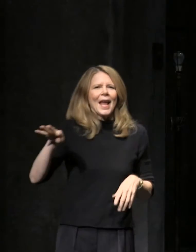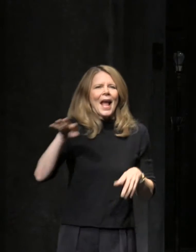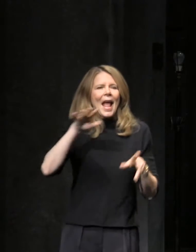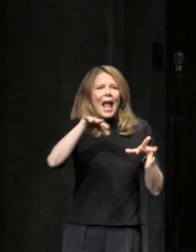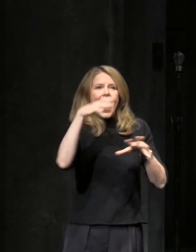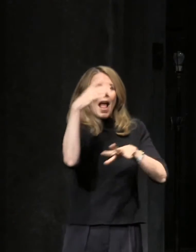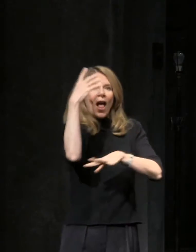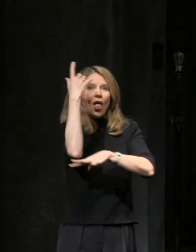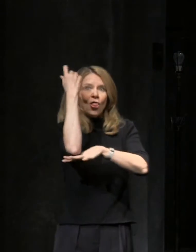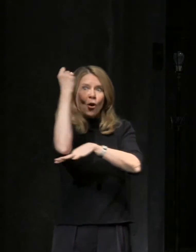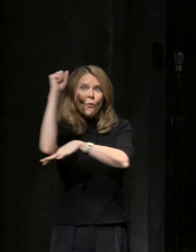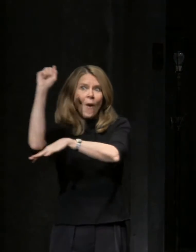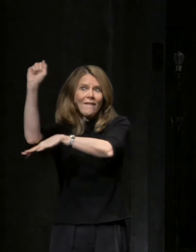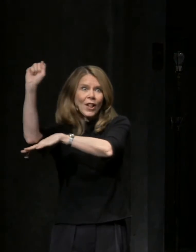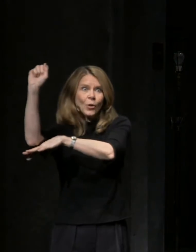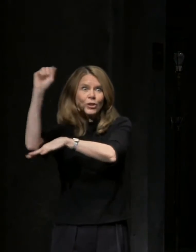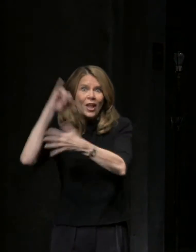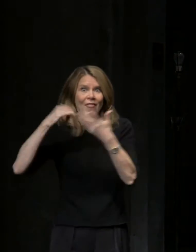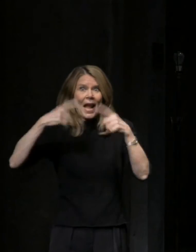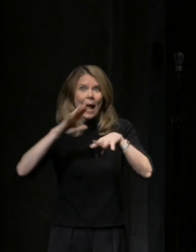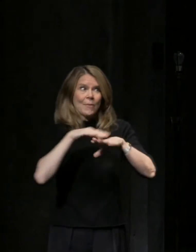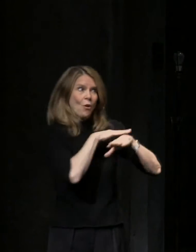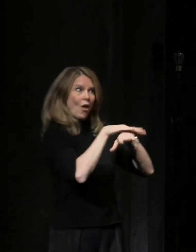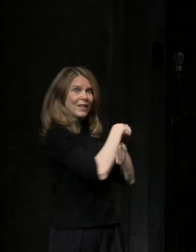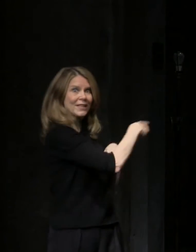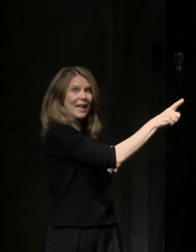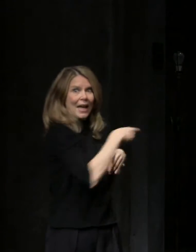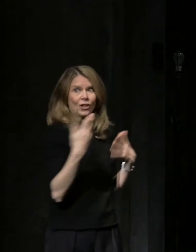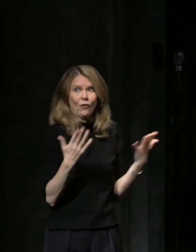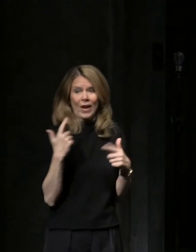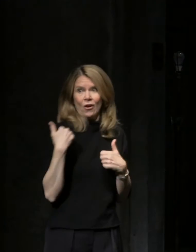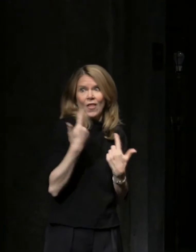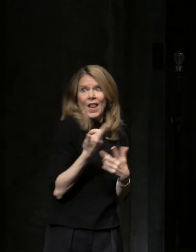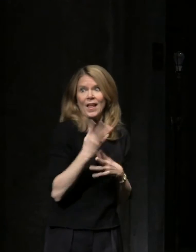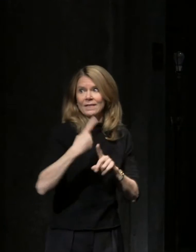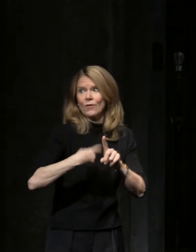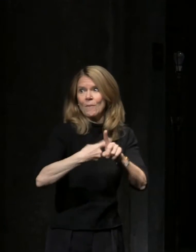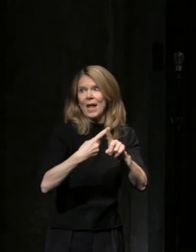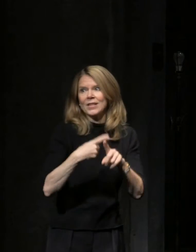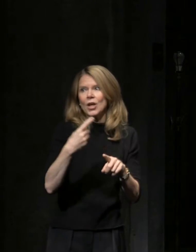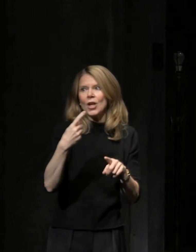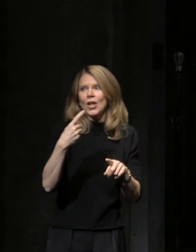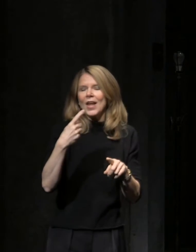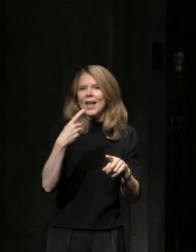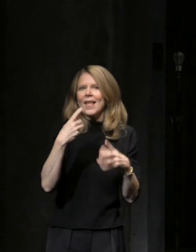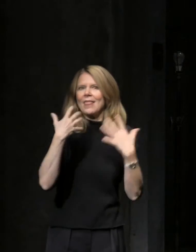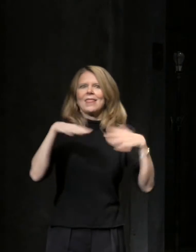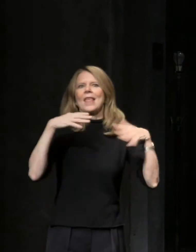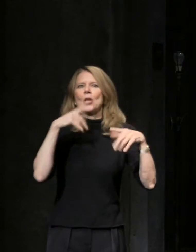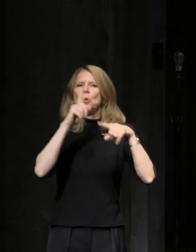was on stage here last night and has been for several months. In our world people with